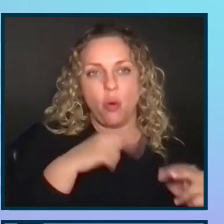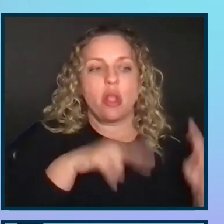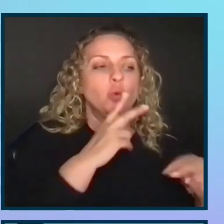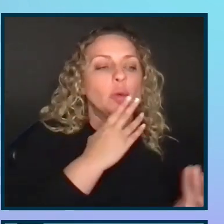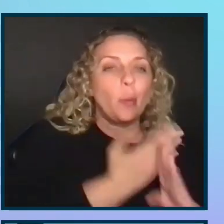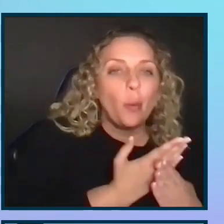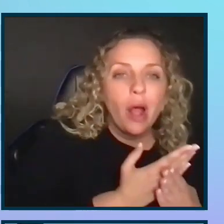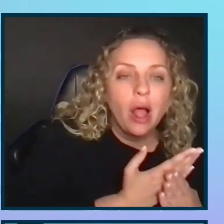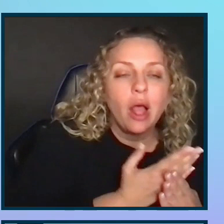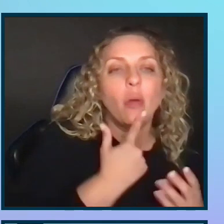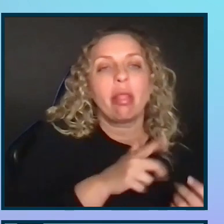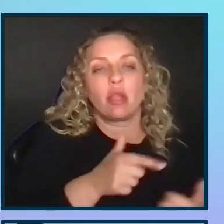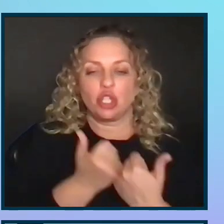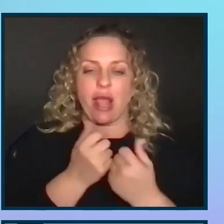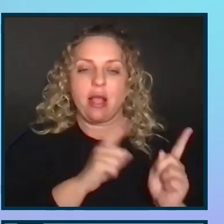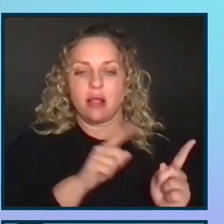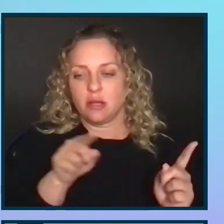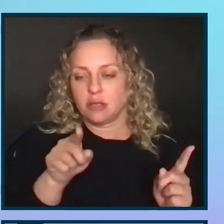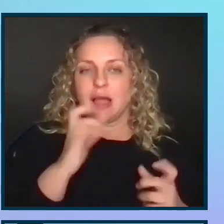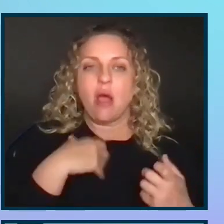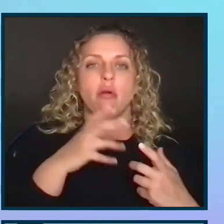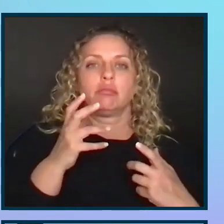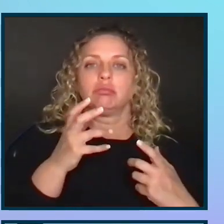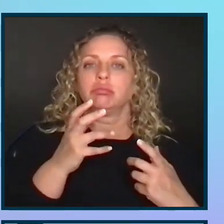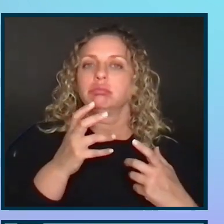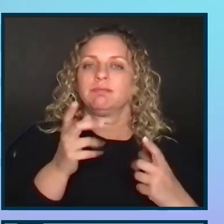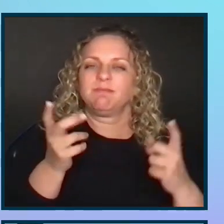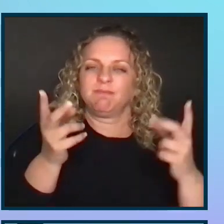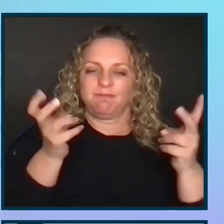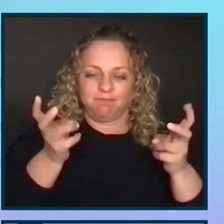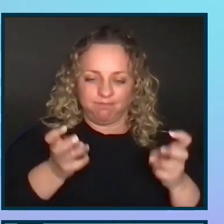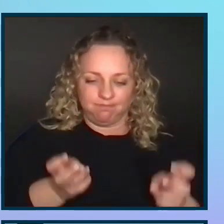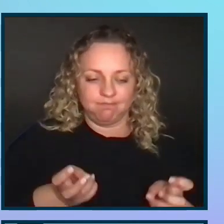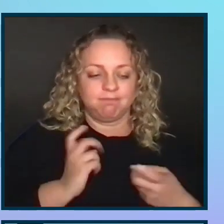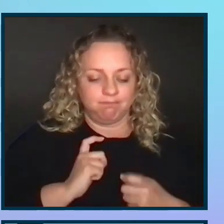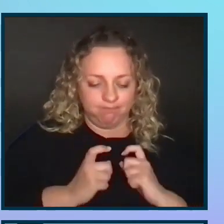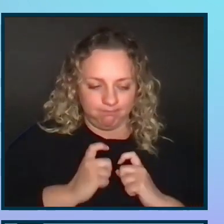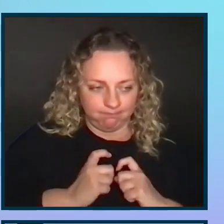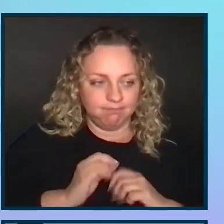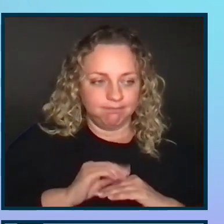We looked at our challenges and we drew a lot of different minor variations of those reviewing very regularly